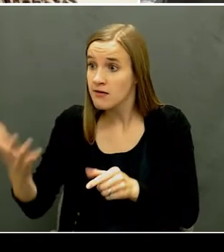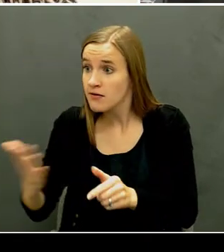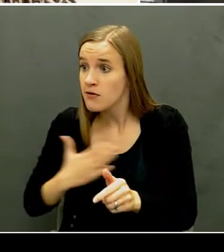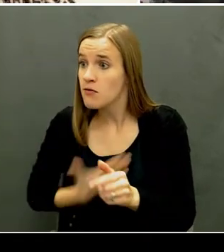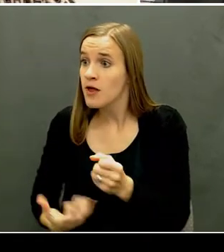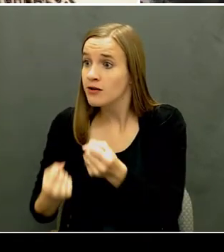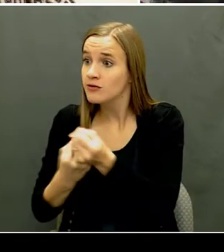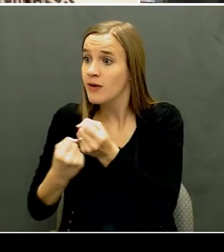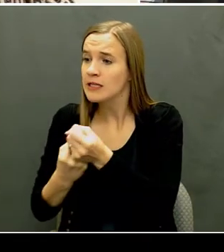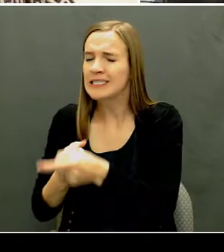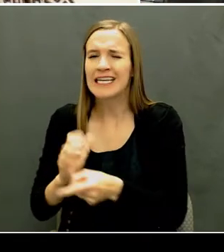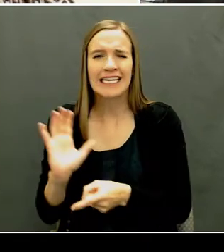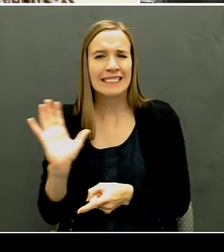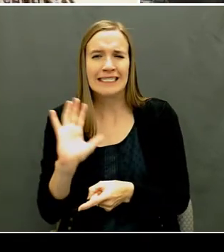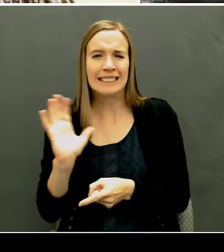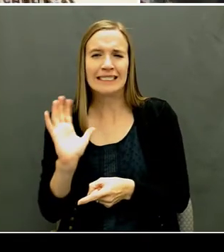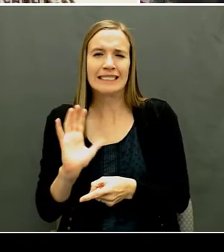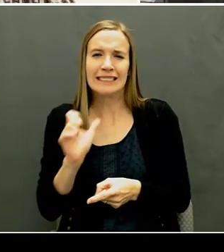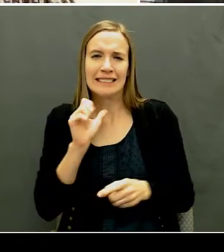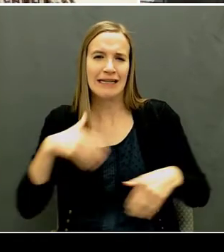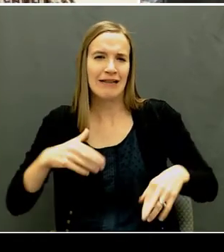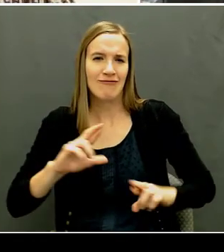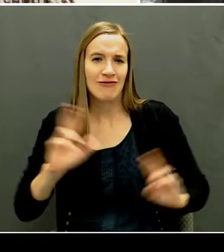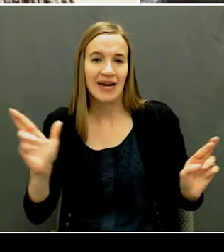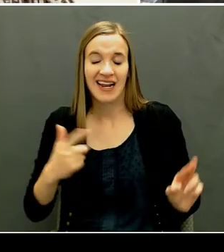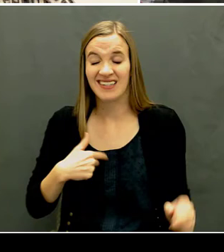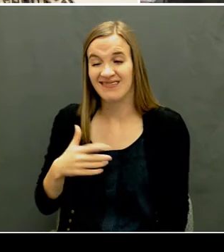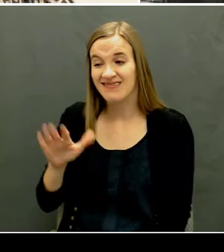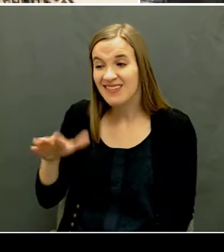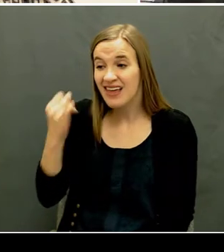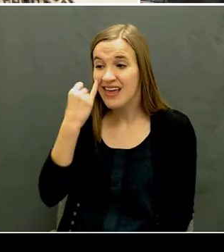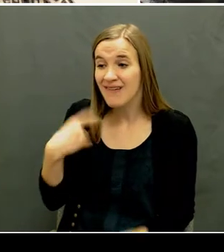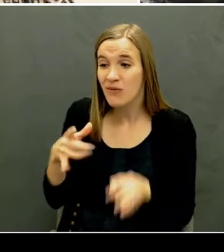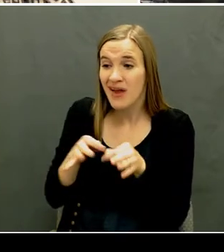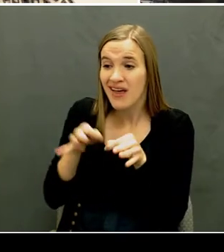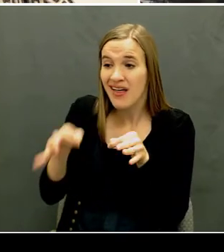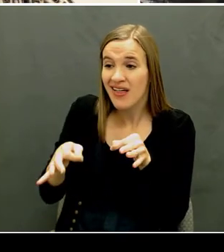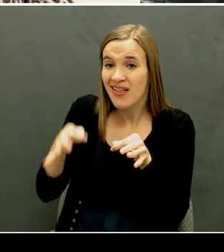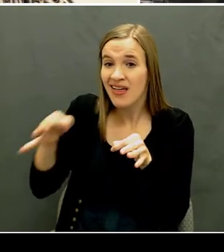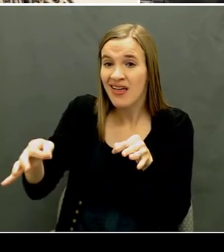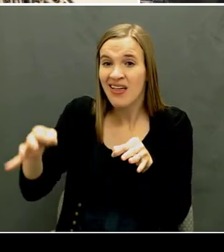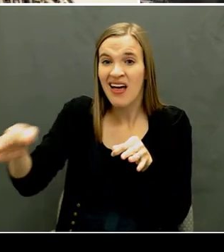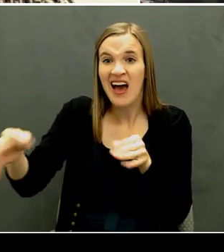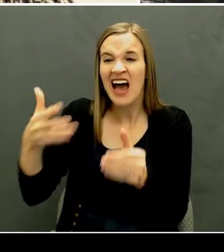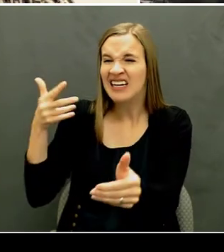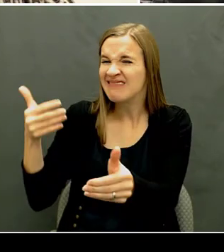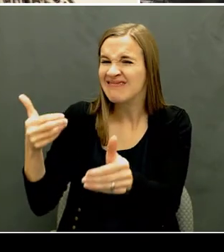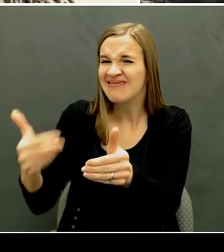you know, every year we wait is one less detail we can plan. But in the meantime, we've picked city